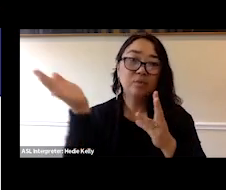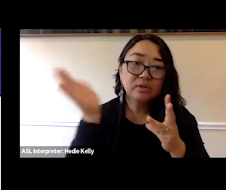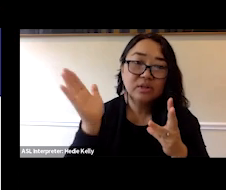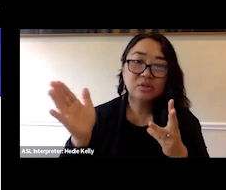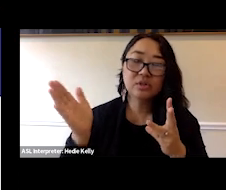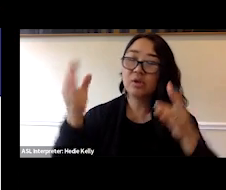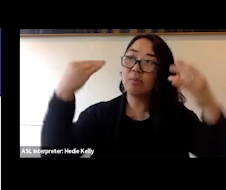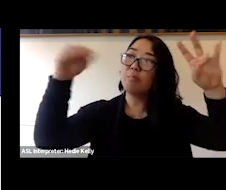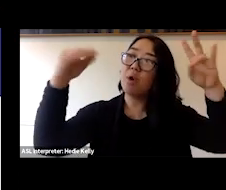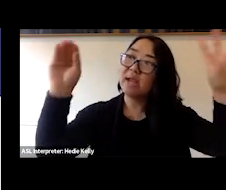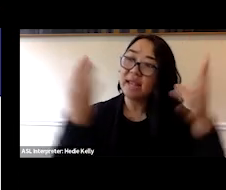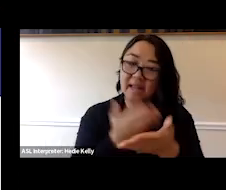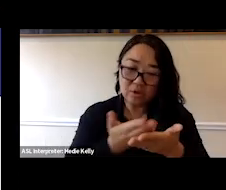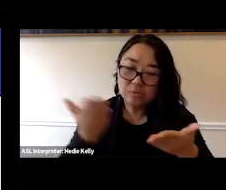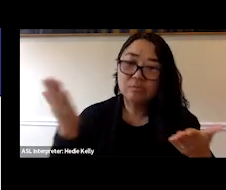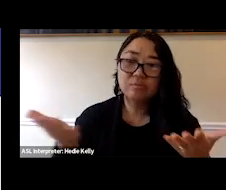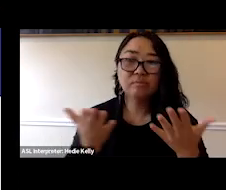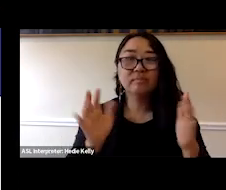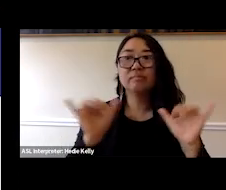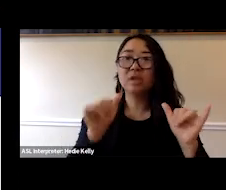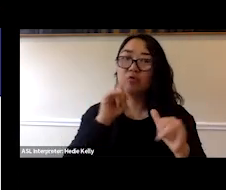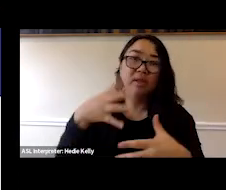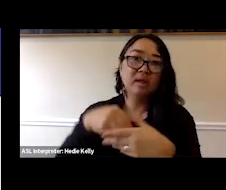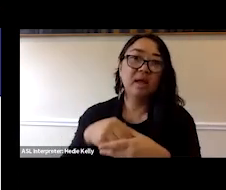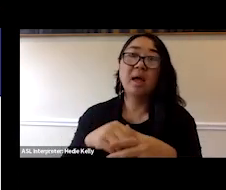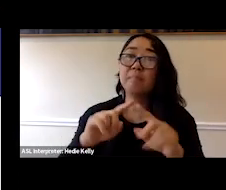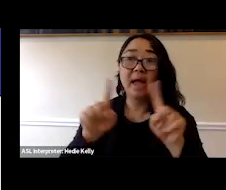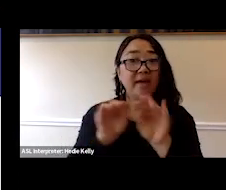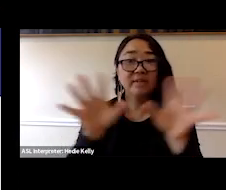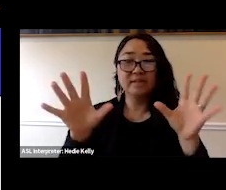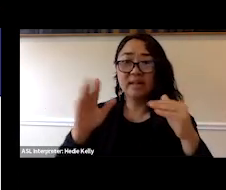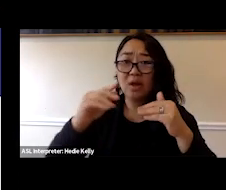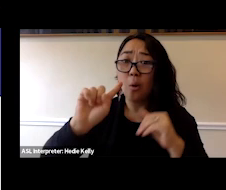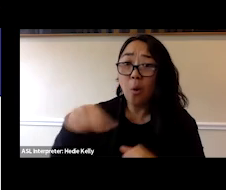there's a lot to this and it's obviously more than just websites.